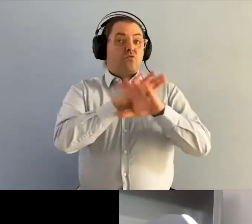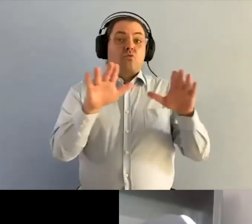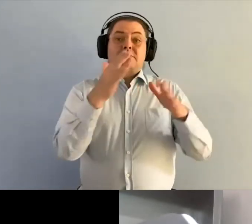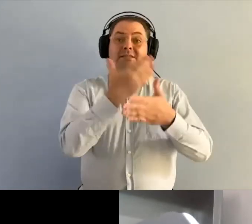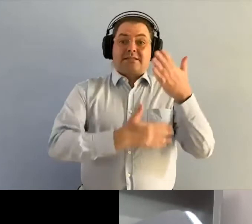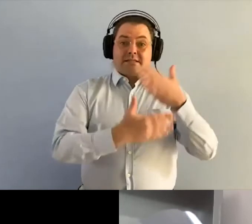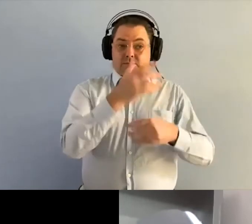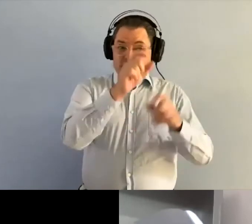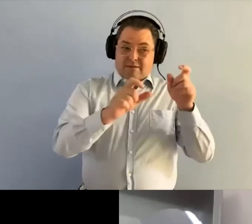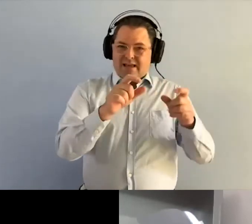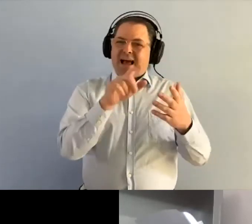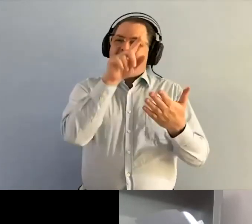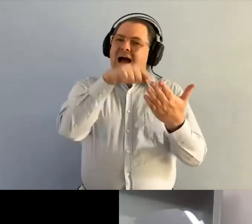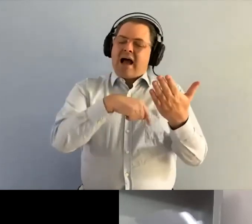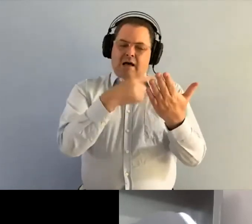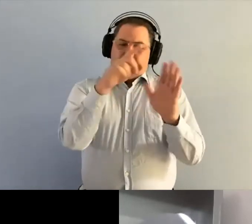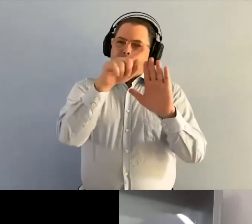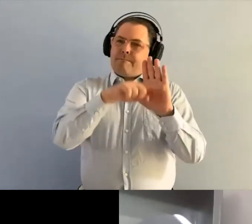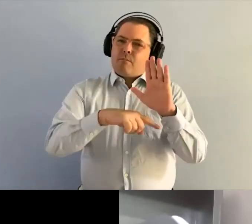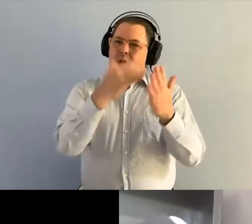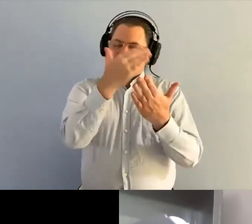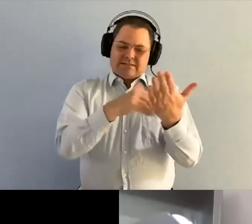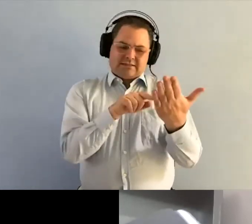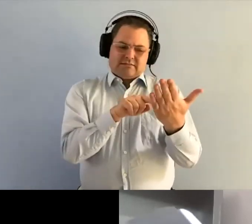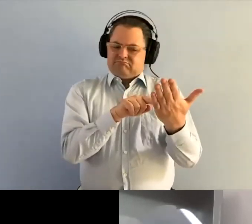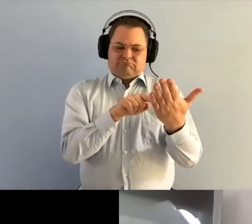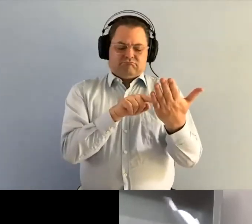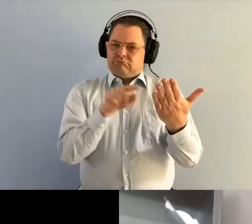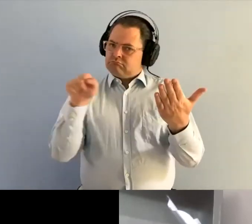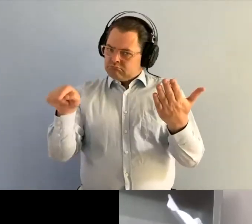. To avoid the discrimination